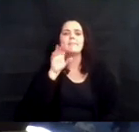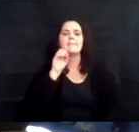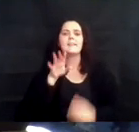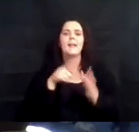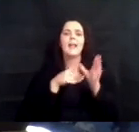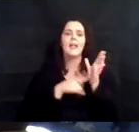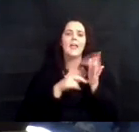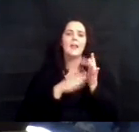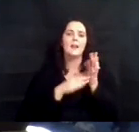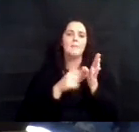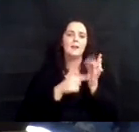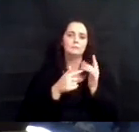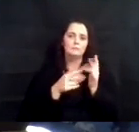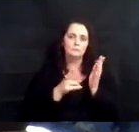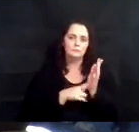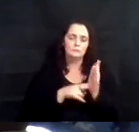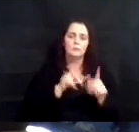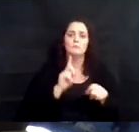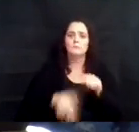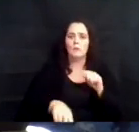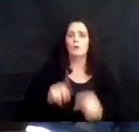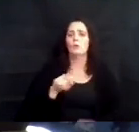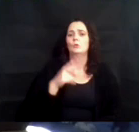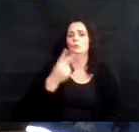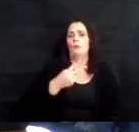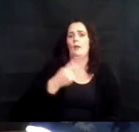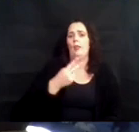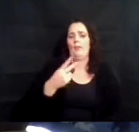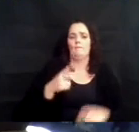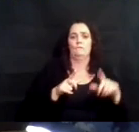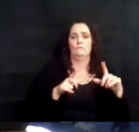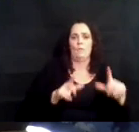frames, not always but mostly shot at 12 frames per second.